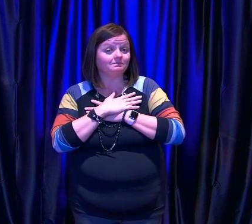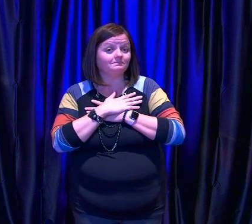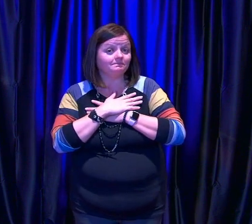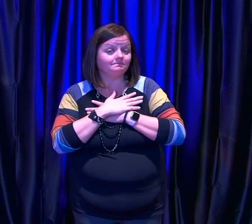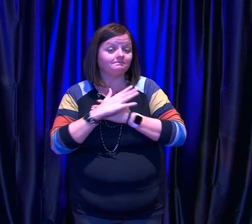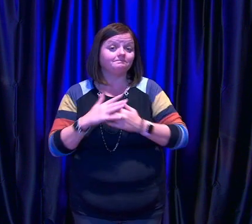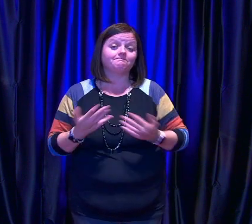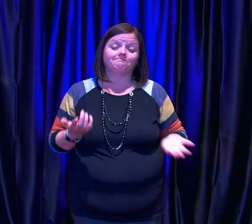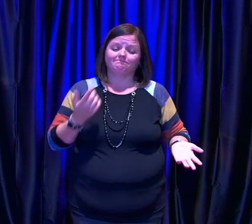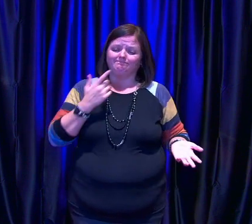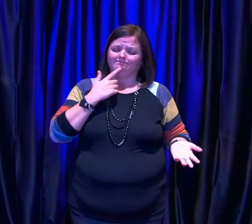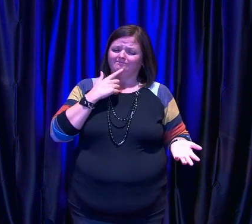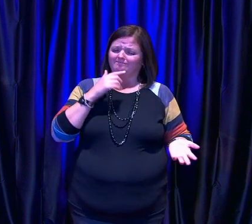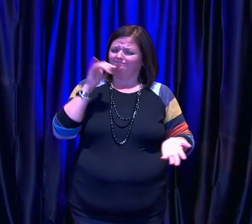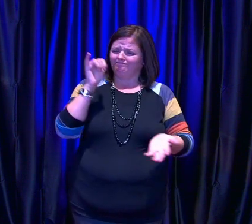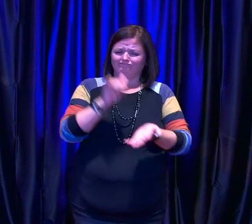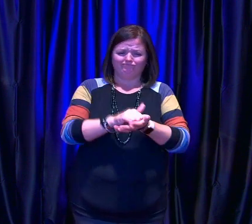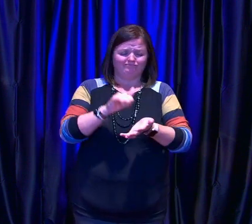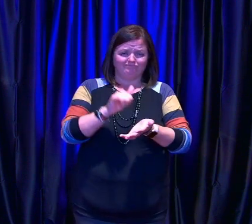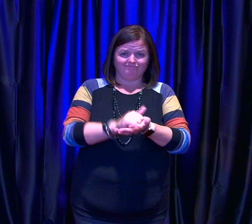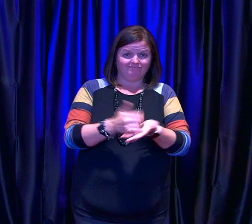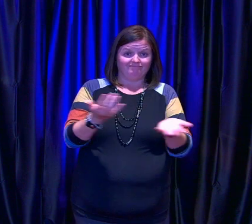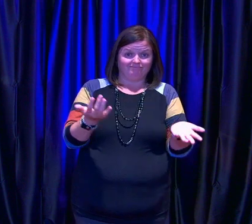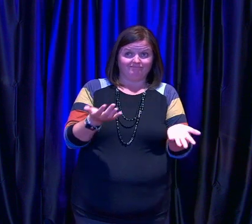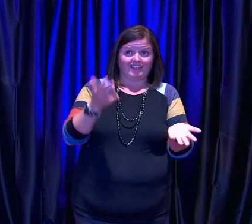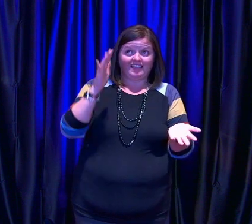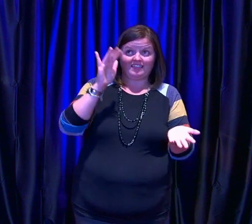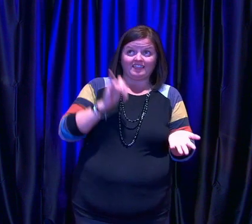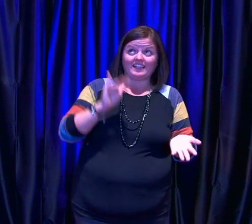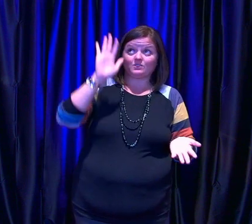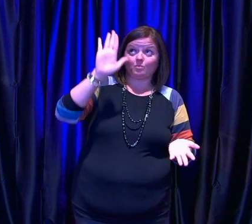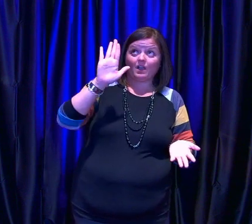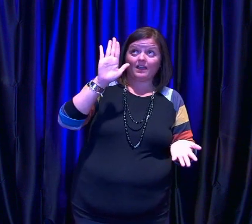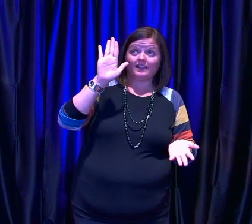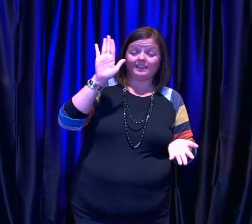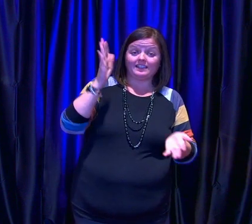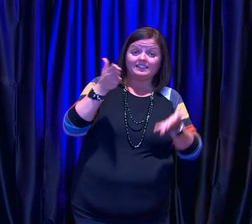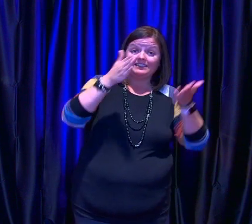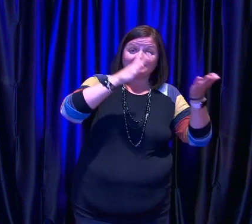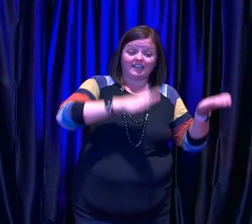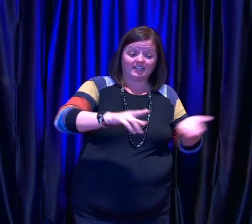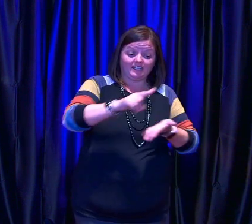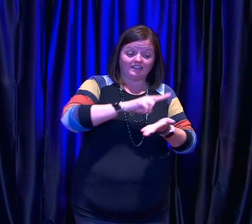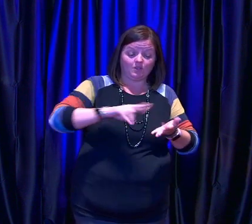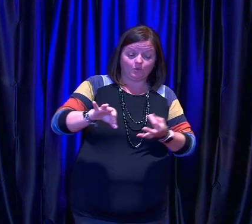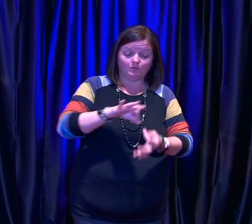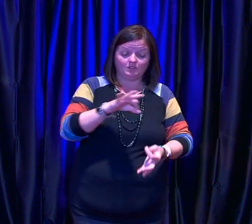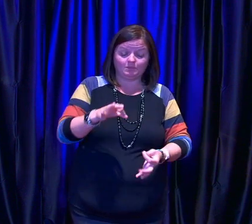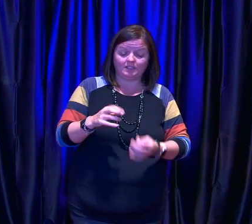you say that's not possible no that's why he died that's why the holy spirit has been given and if